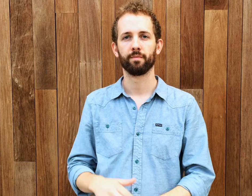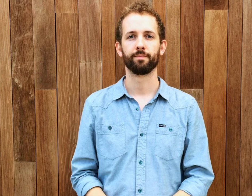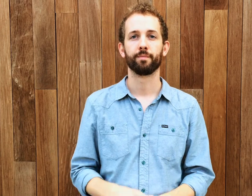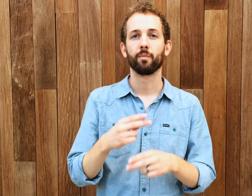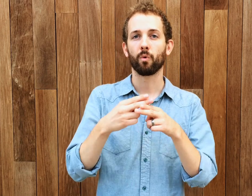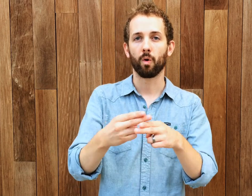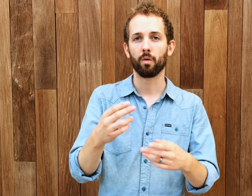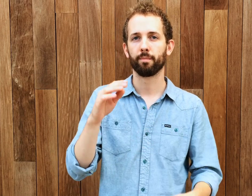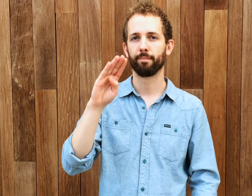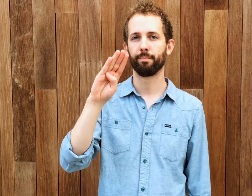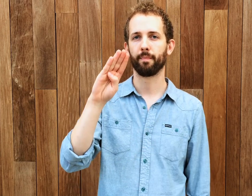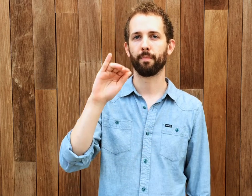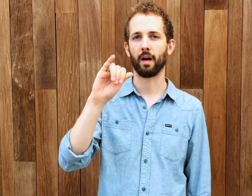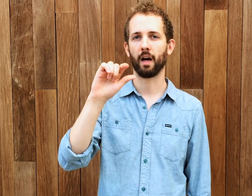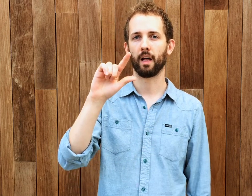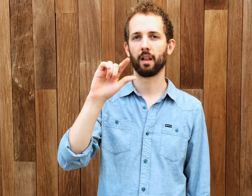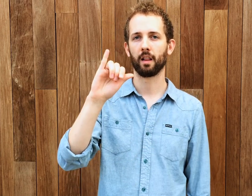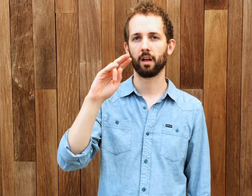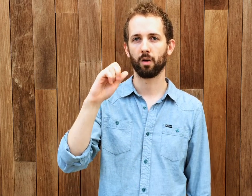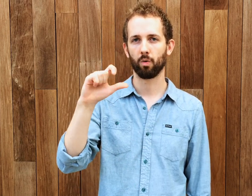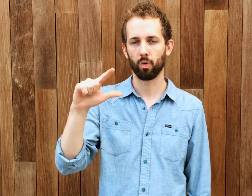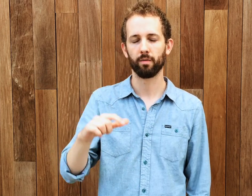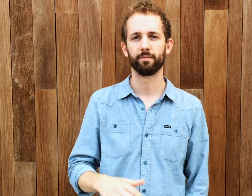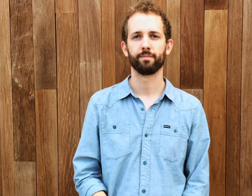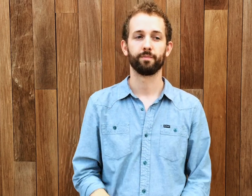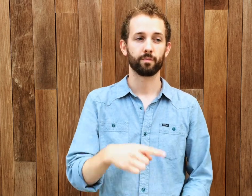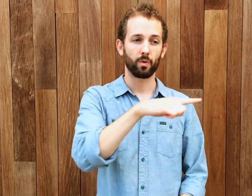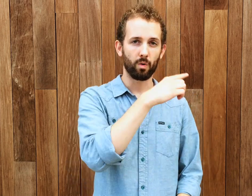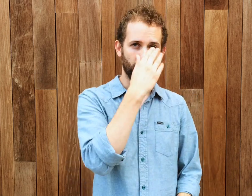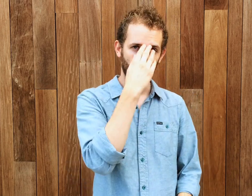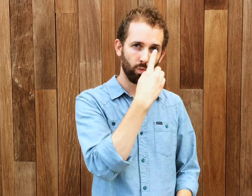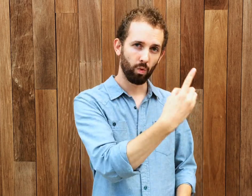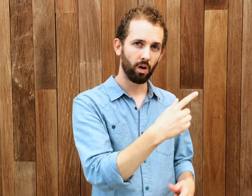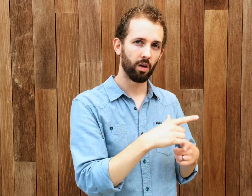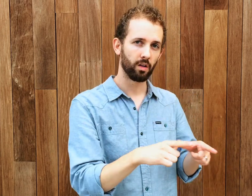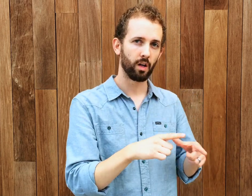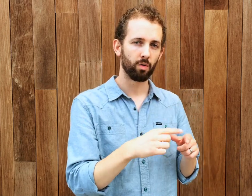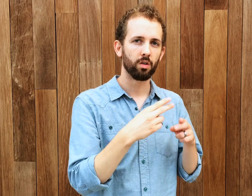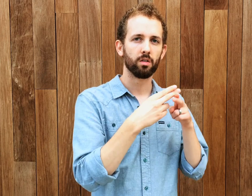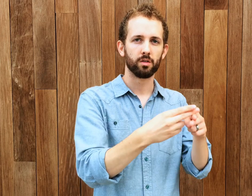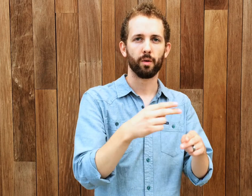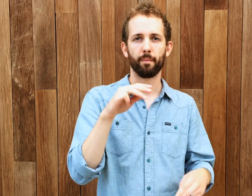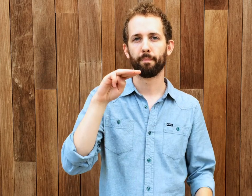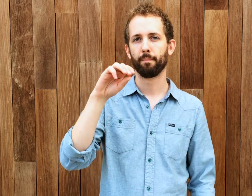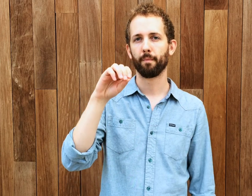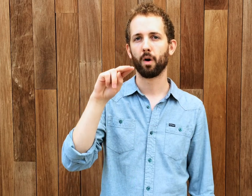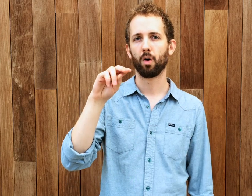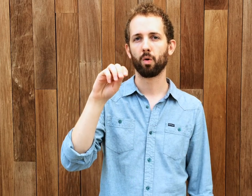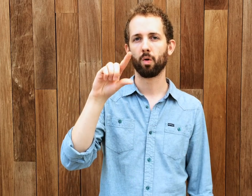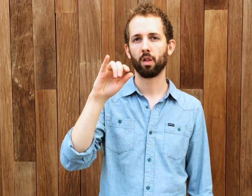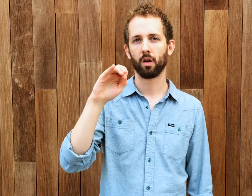Those who use 2 languages are considered bilingual. Individuals who use one language are considered monolingual.